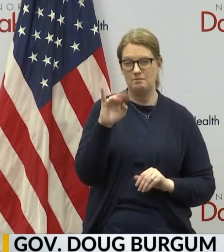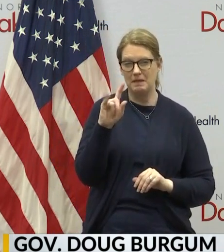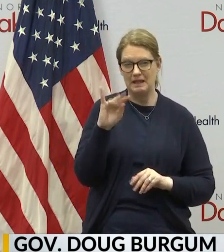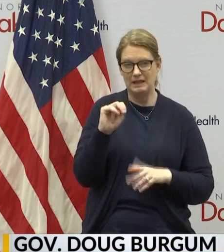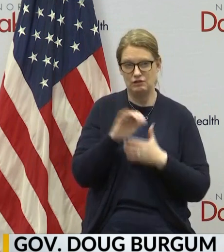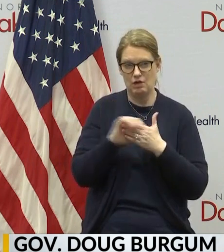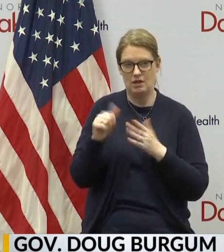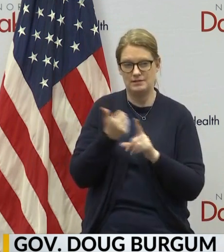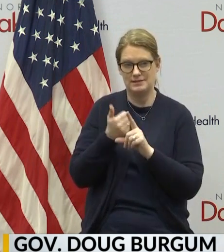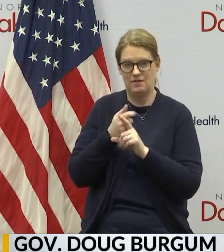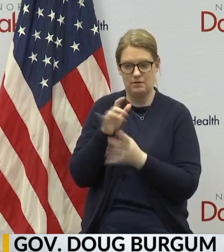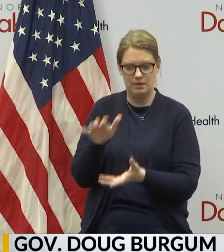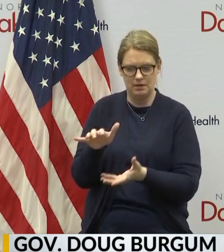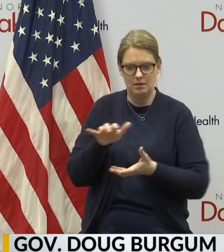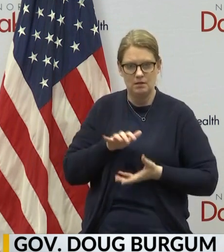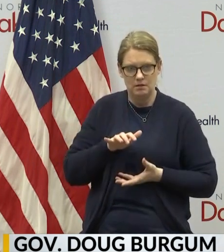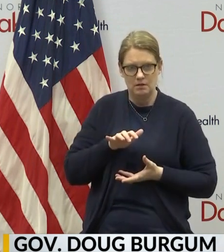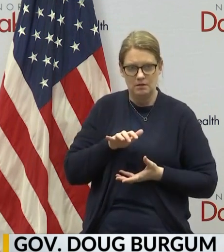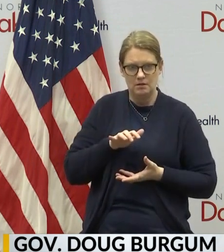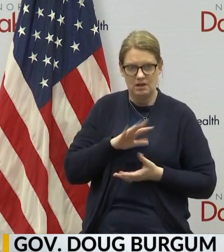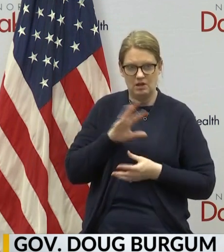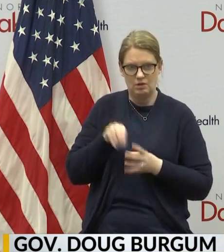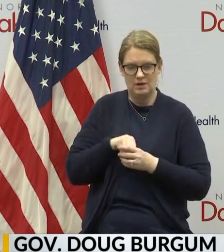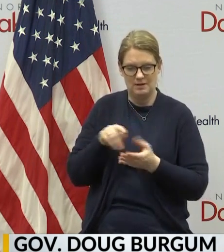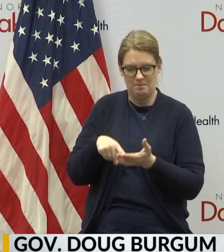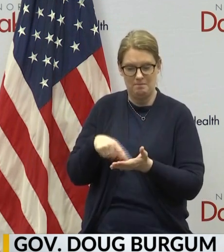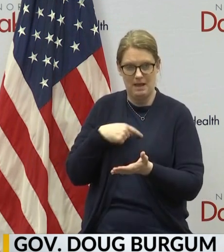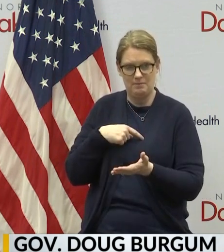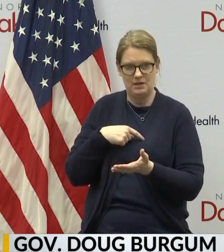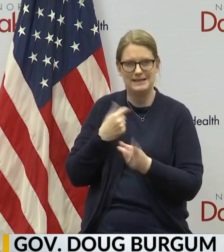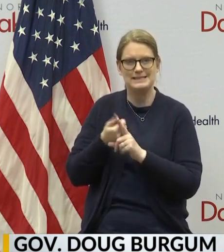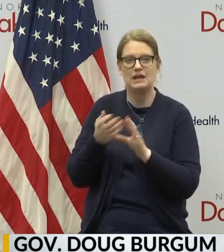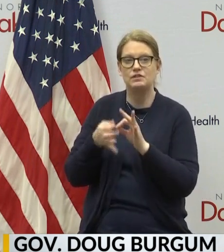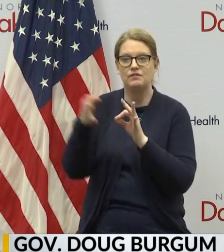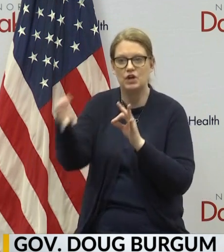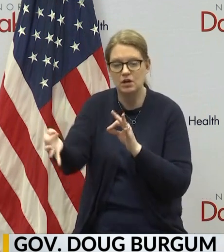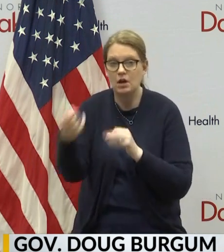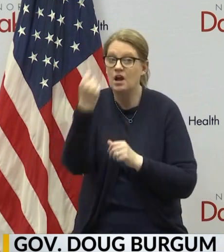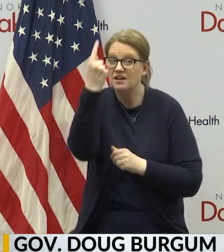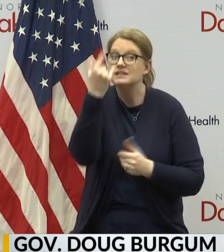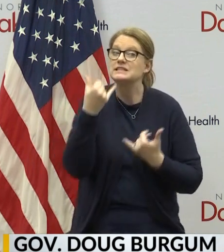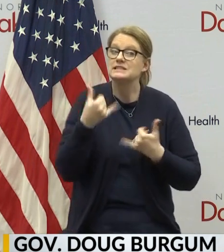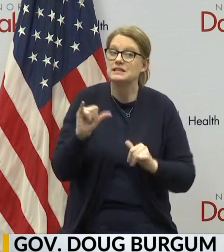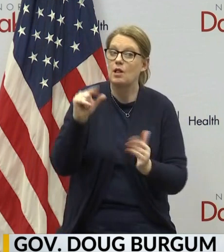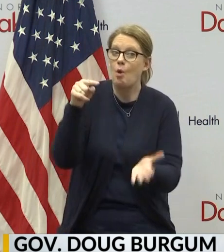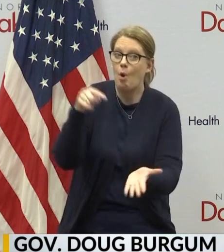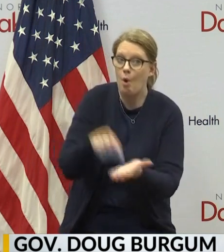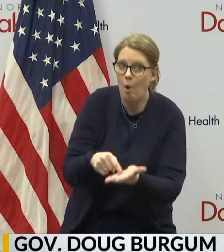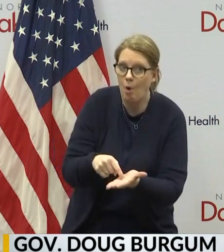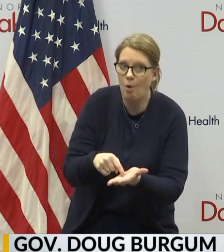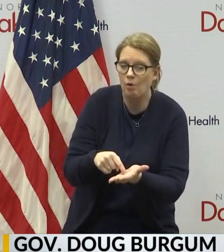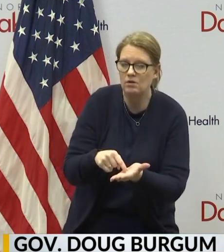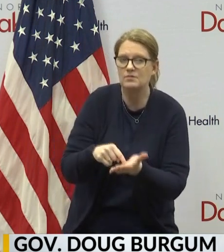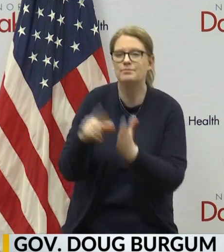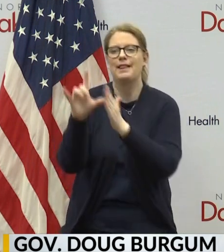HAVE BEEN TRYING TO FILE BY MARCH 31, DON'T HAVE TO DO THAT. THERE IS ABOUT $30 MILLION COMING INTO THE STATE OF